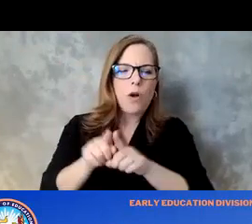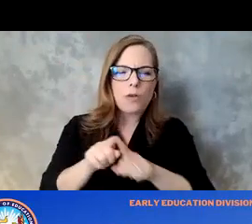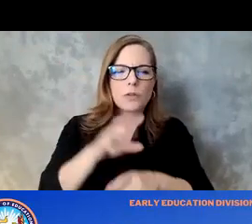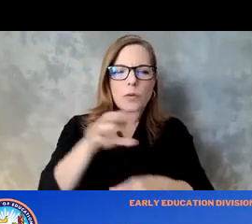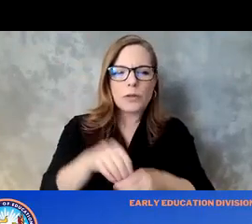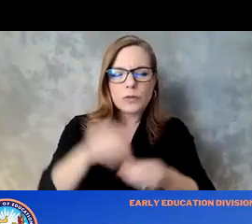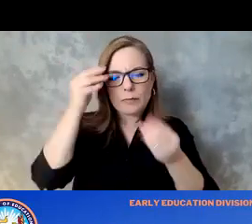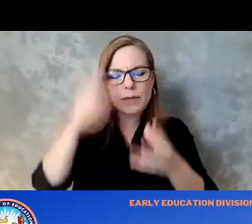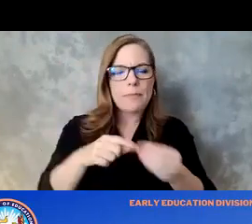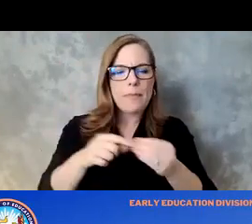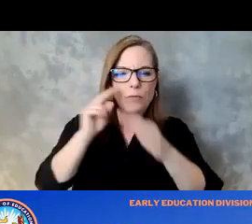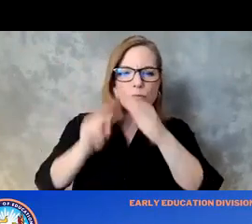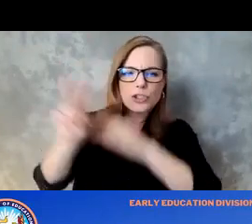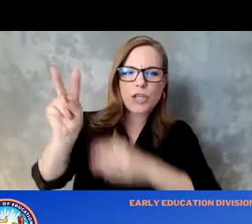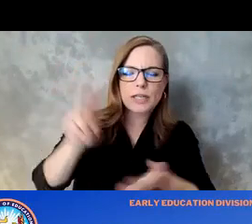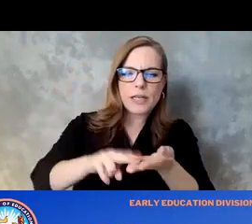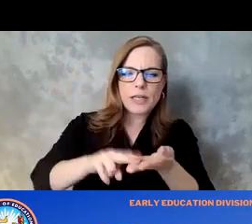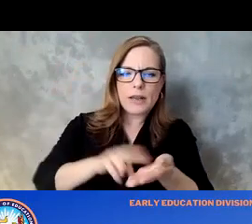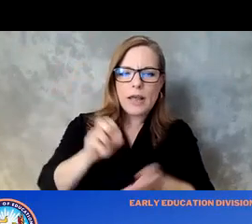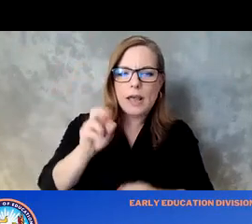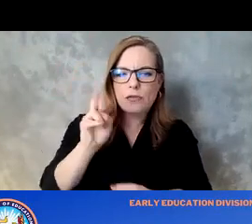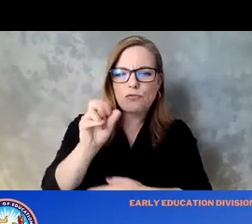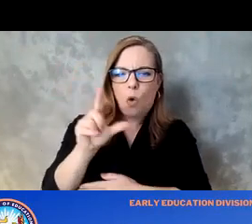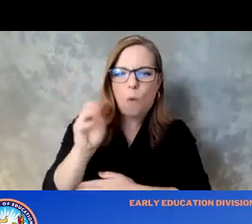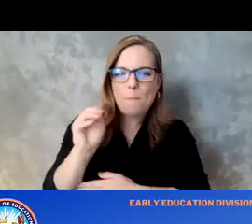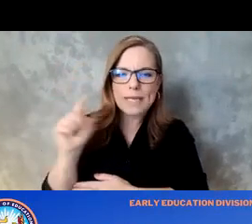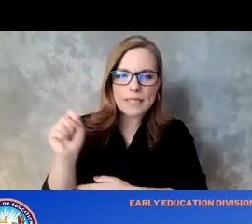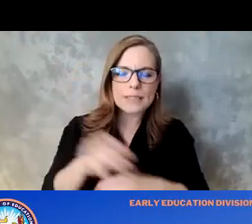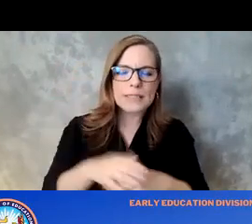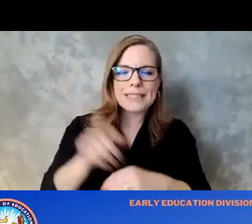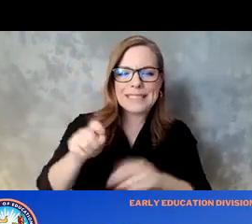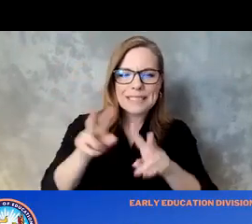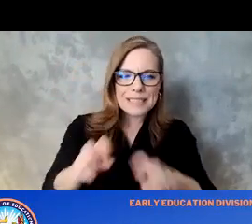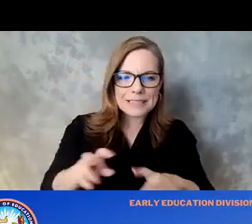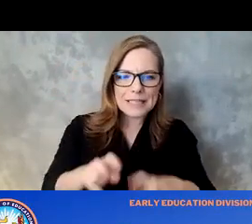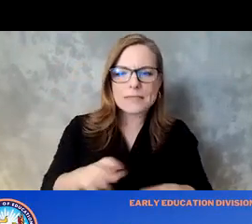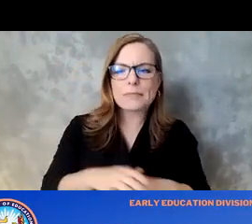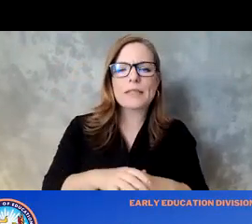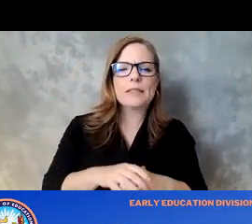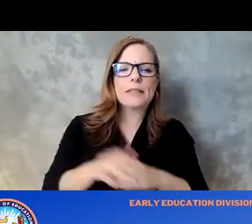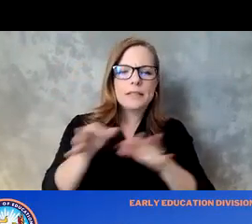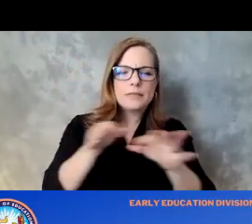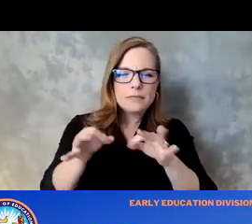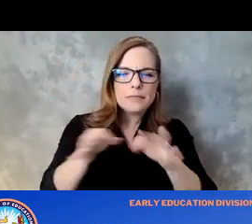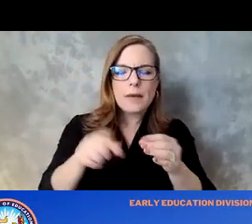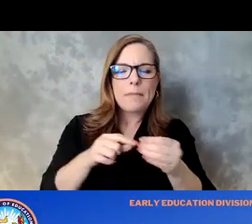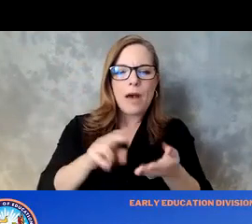and needs assessment which includes key consideration description of enrollment data and projections.